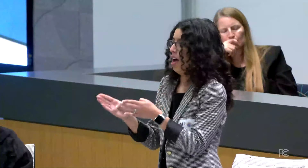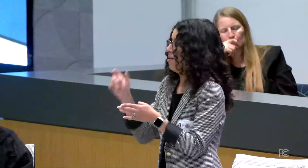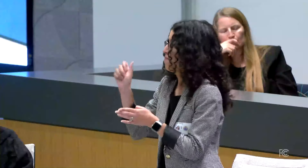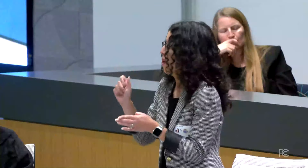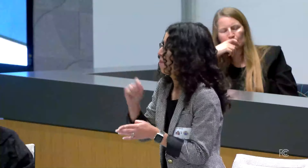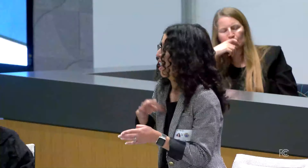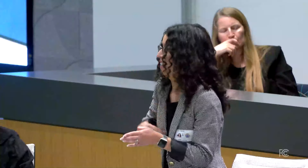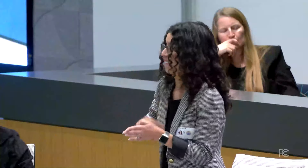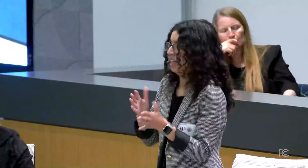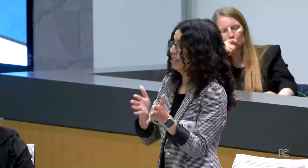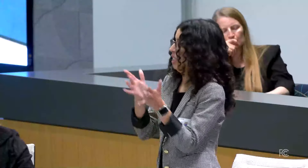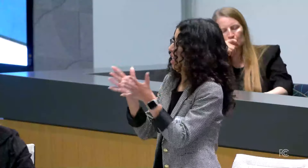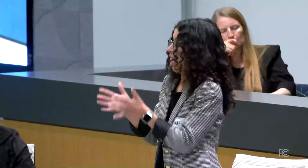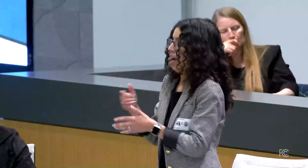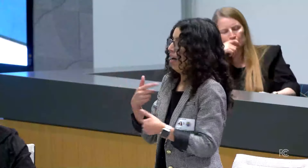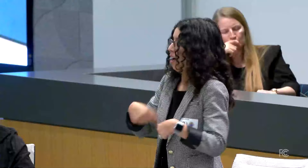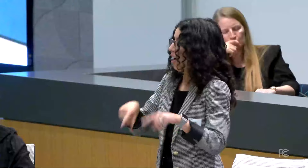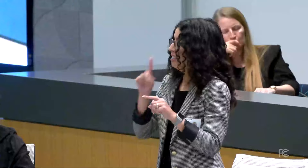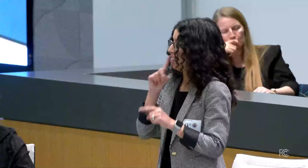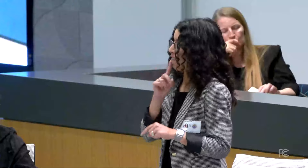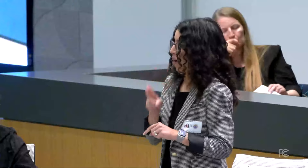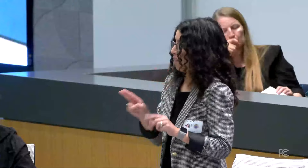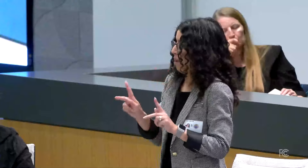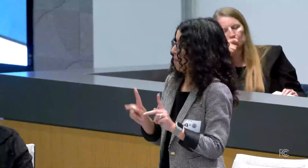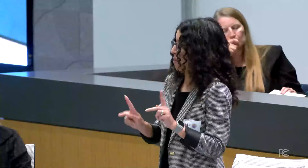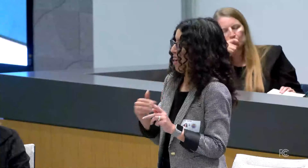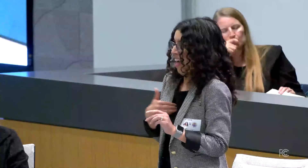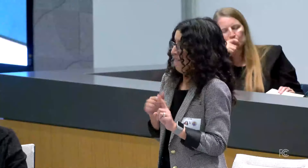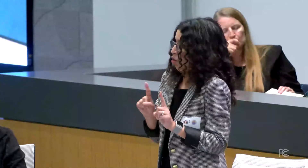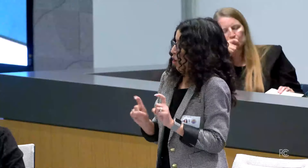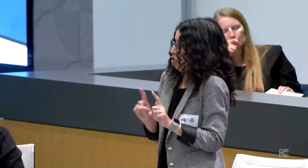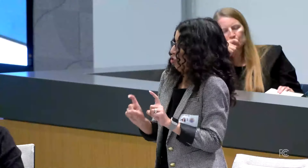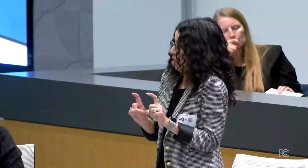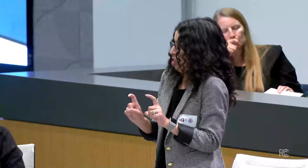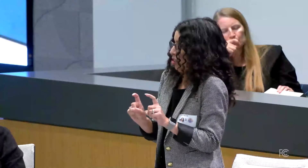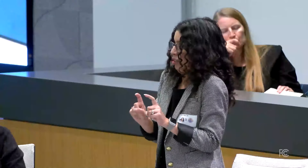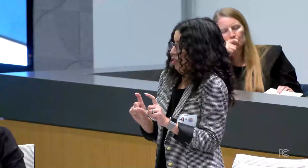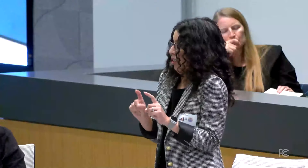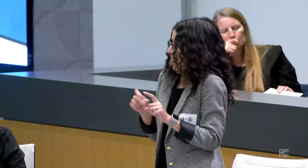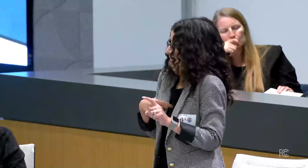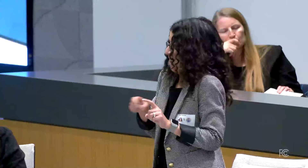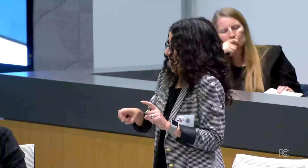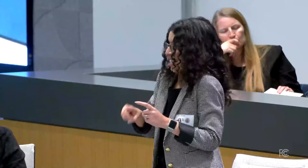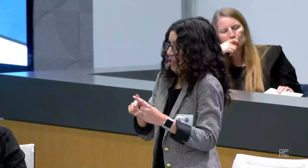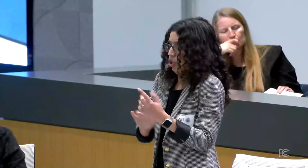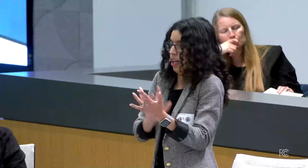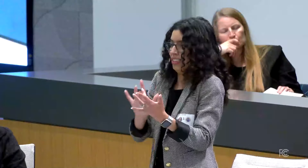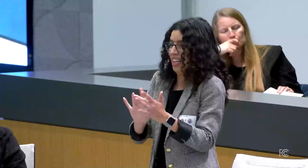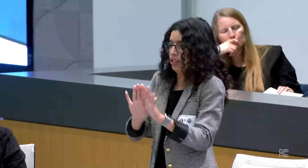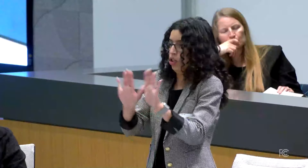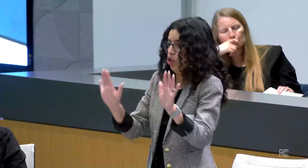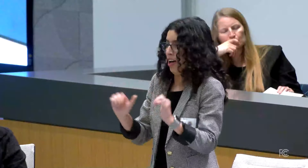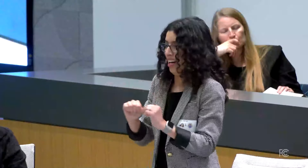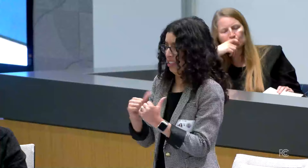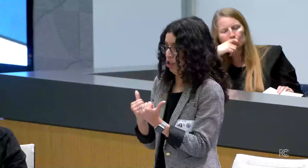ADEQUATE, WE DON'T AGREE. WE WOULD LIKE TO SEE THE ADDITION OF DVC. IT PROVIDES AN IMPORTANT SERVICE.